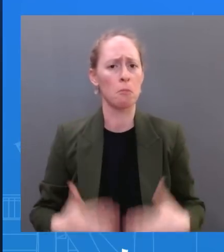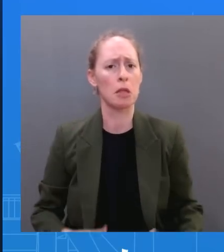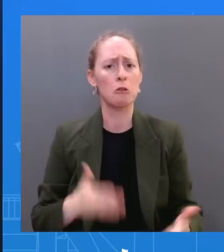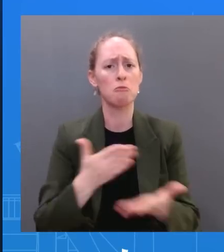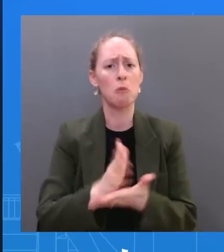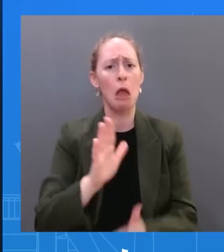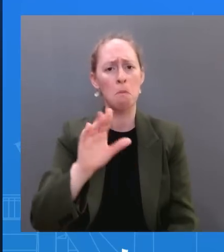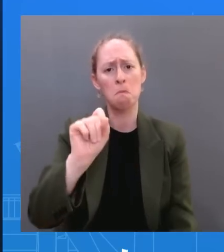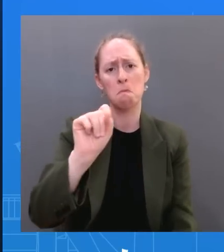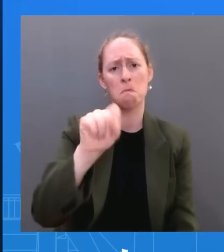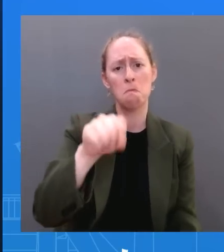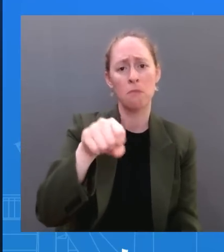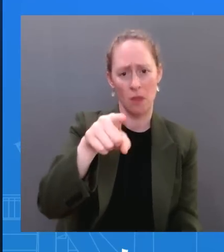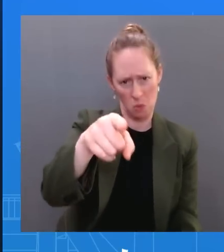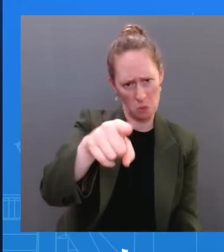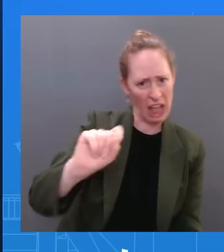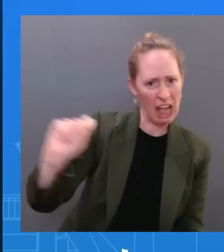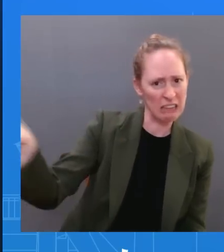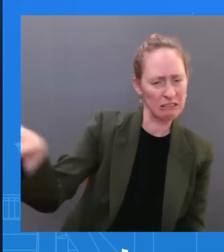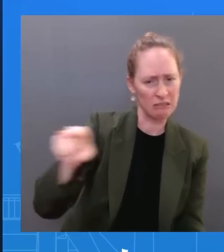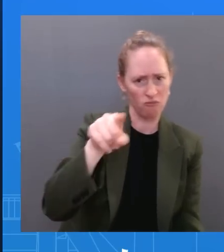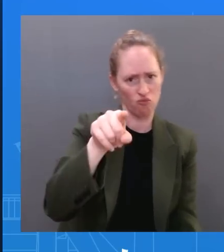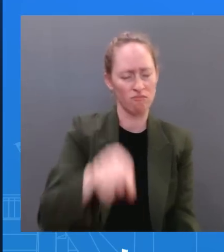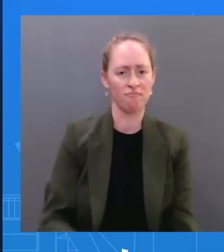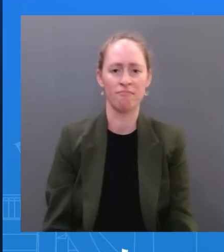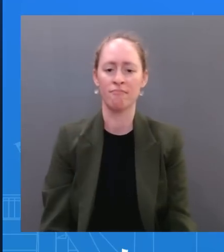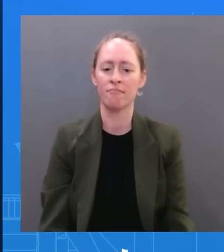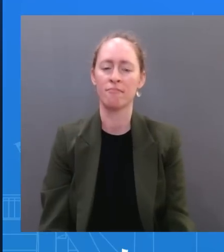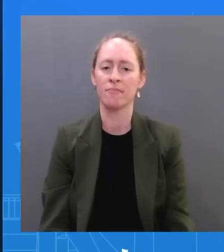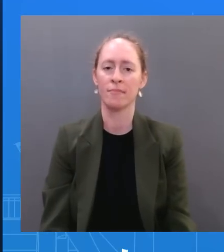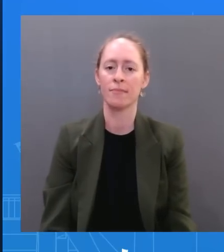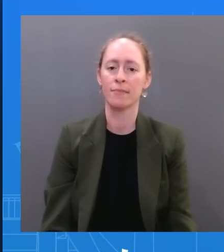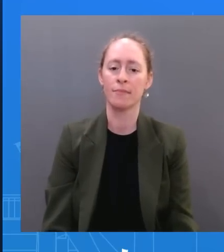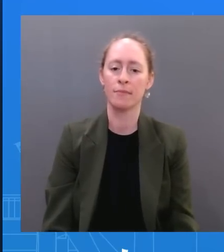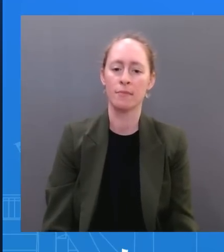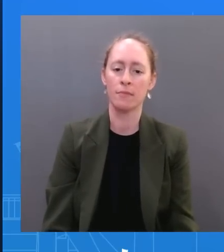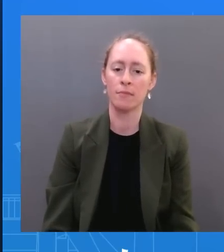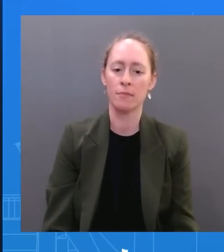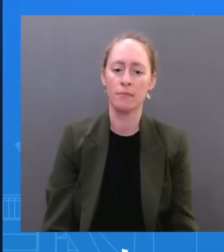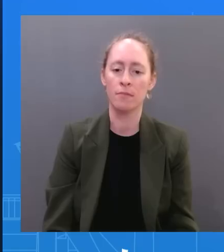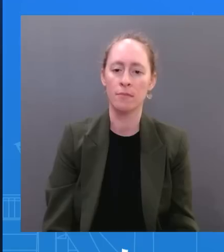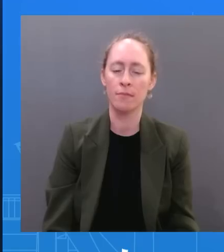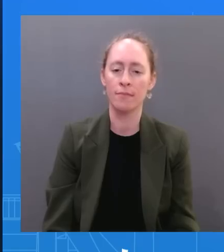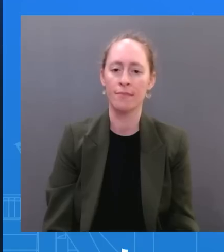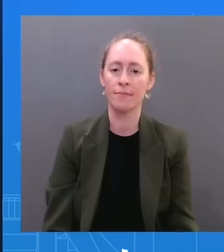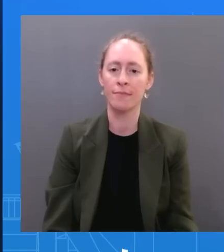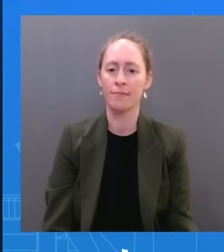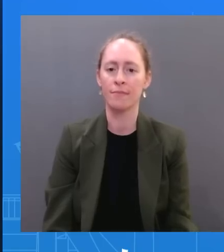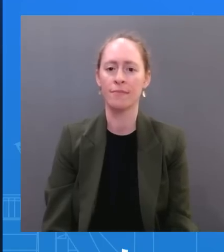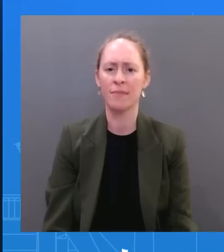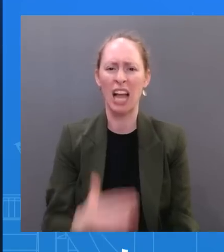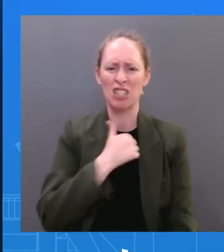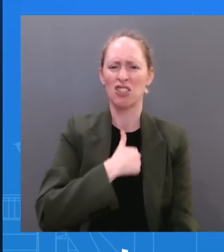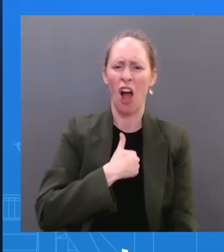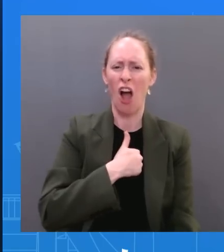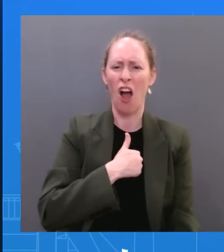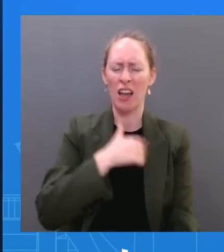The Press: Is Ukraine losing the war now, Jake? Is Ukraine losing the war? Mr. Sullivan: Sorry, I'll come back to you on that question. But I think just so that I'm keeping regular order